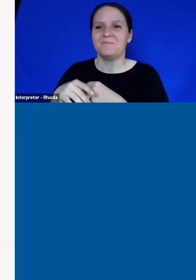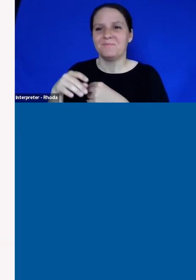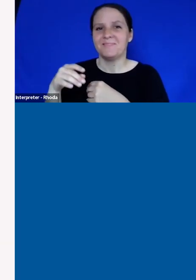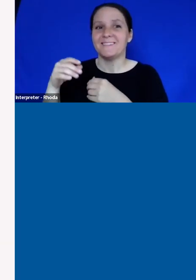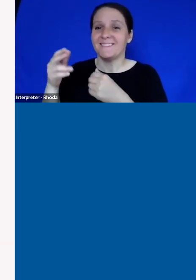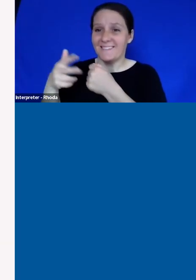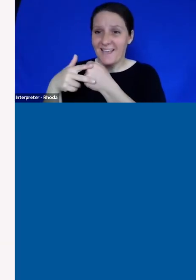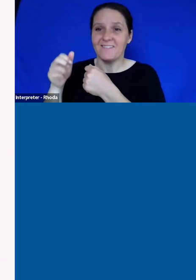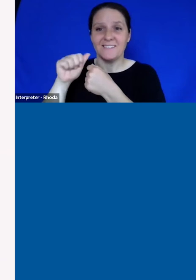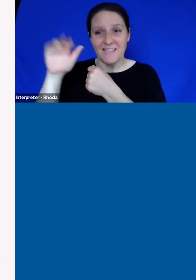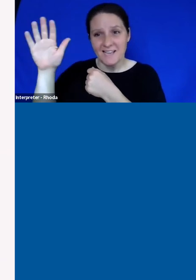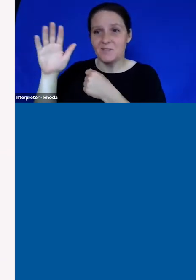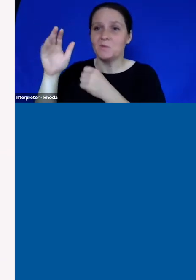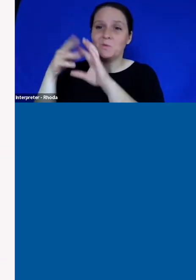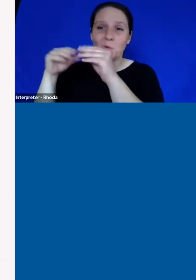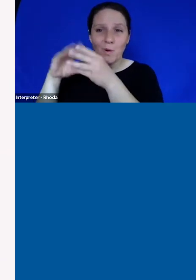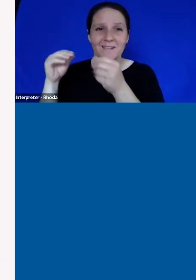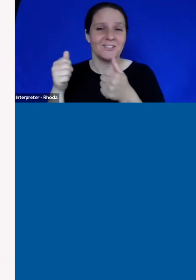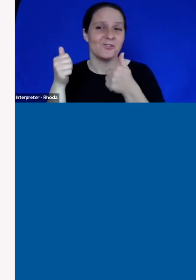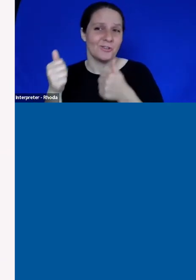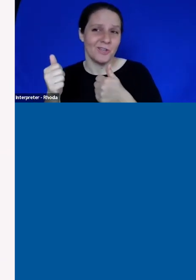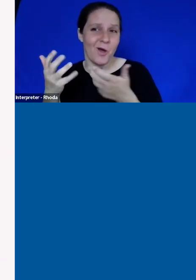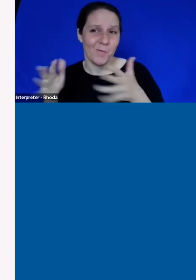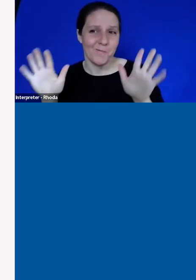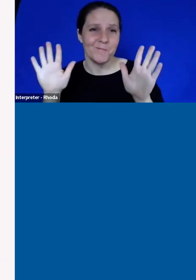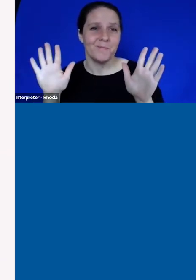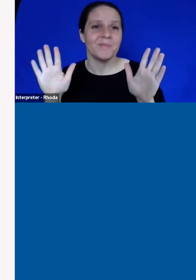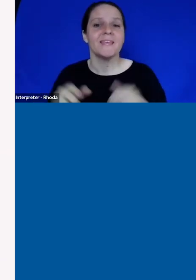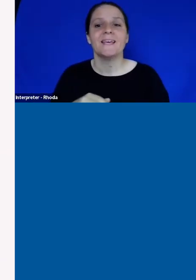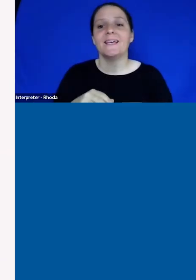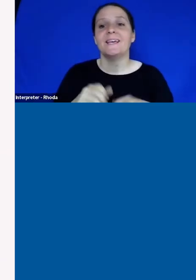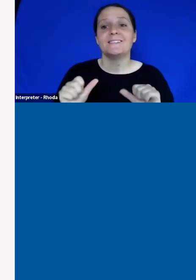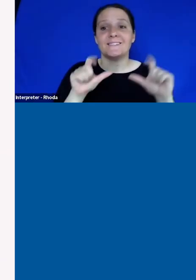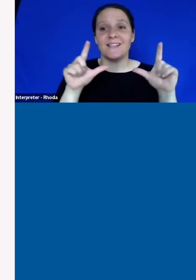Slide 36, further research. I'm not on all social media platforms.